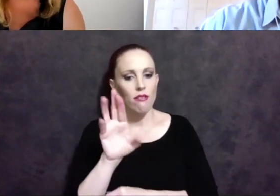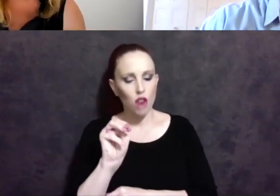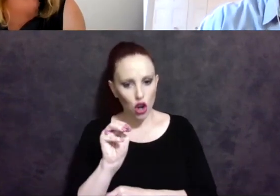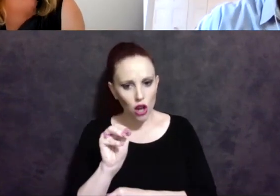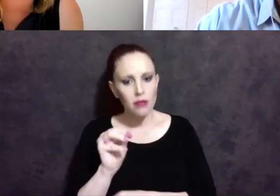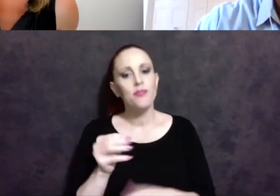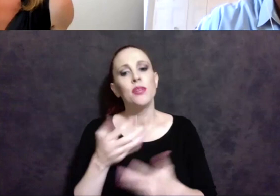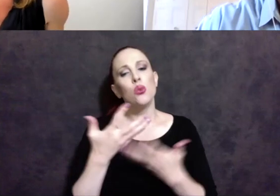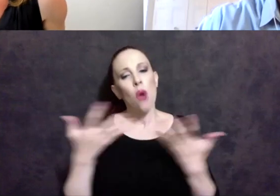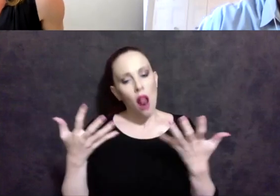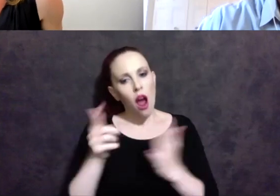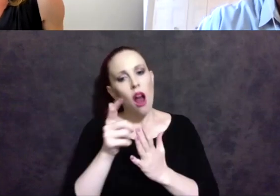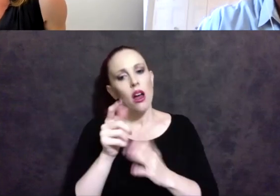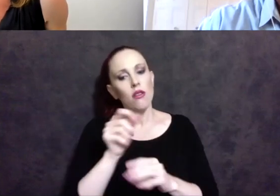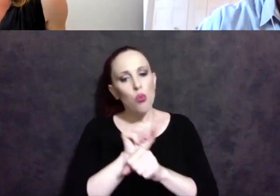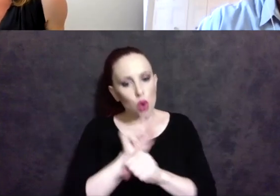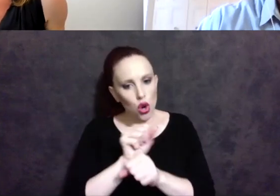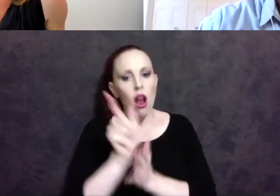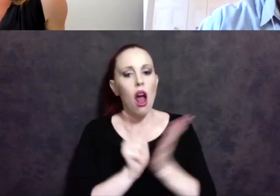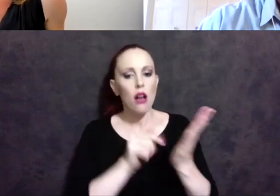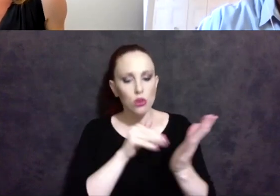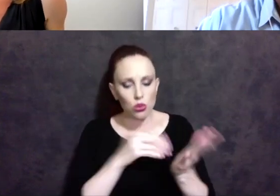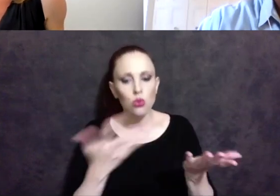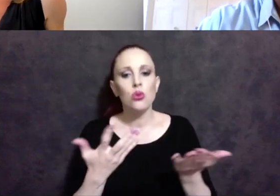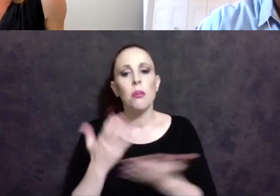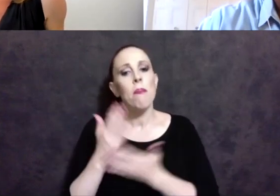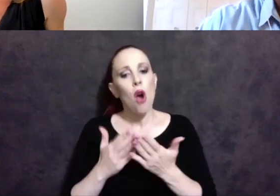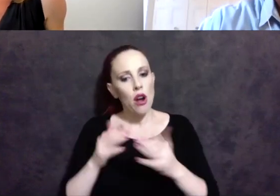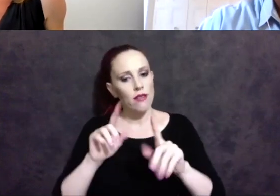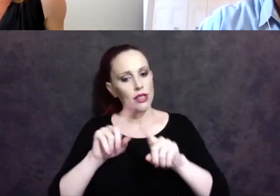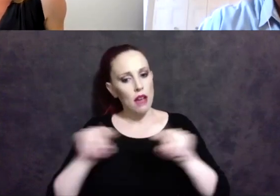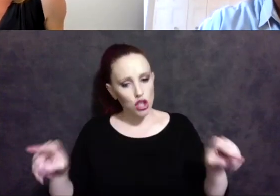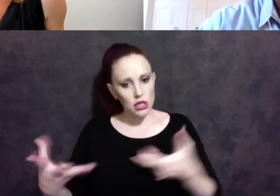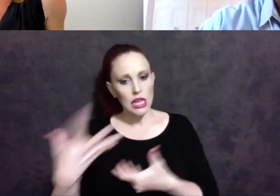action and I am part of the diversity and inclusion practice group so I spend a lot